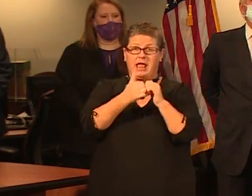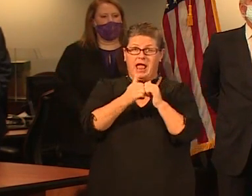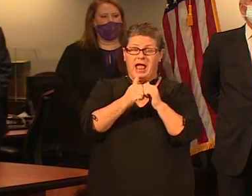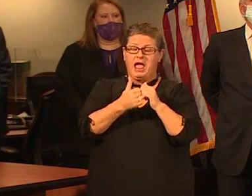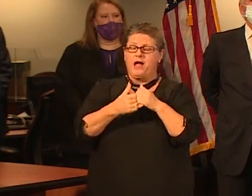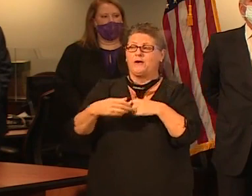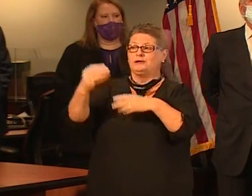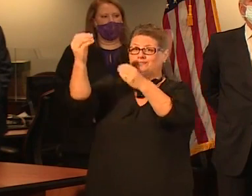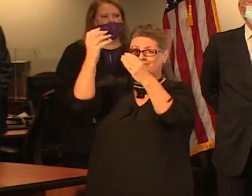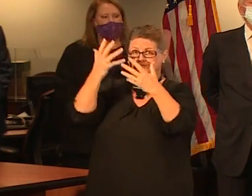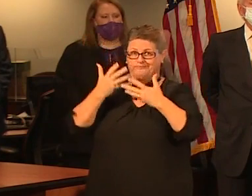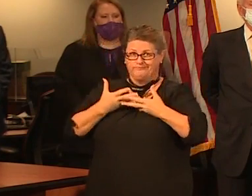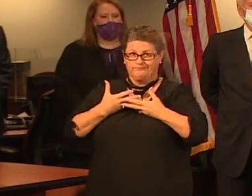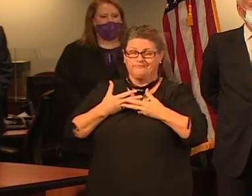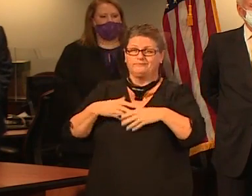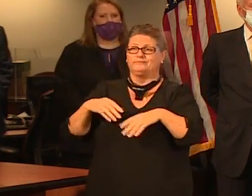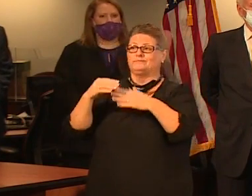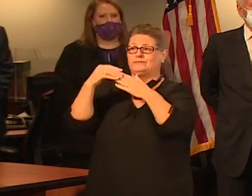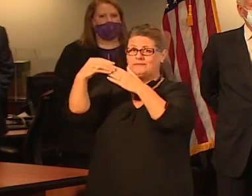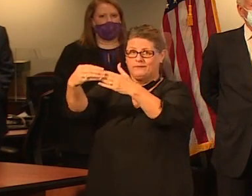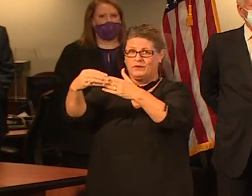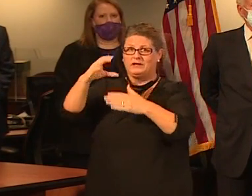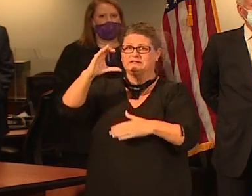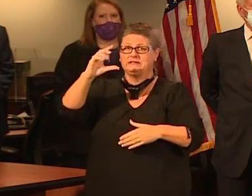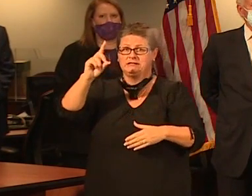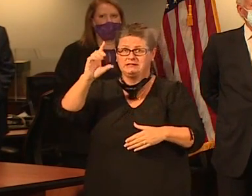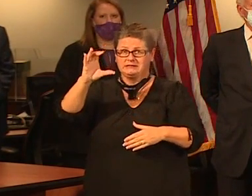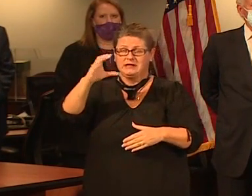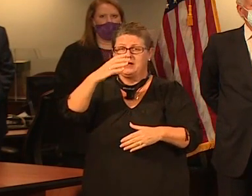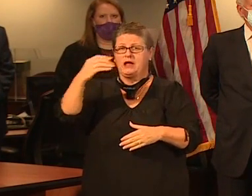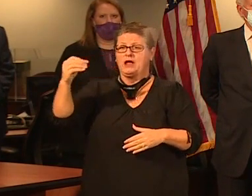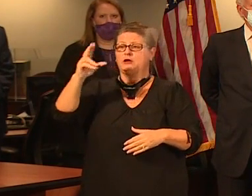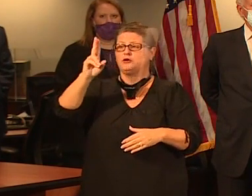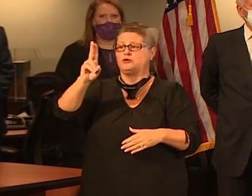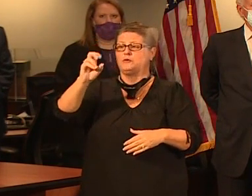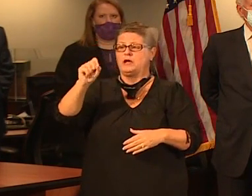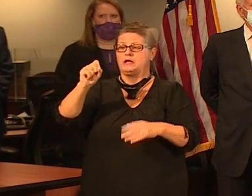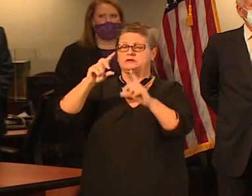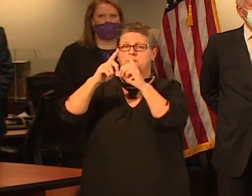THE PLAN WILL BE BUILT ON GUIDANCE AND RECOMMENDATIONS FROM C.D.C. AND THE U.S.